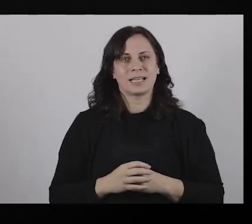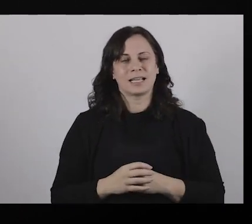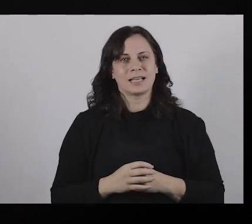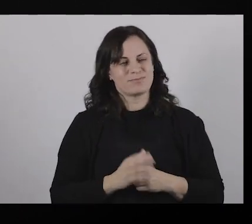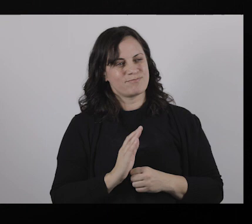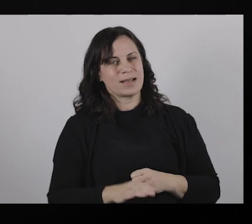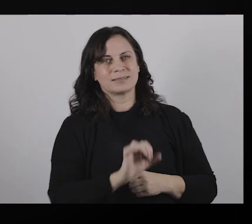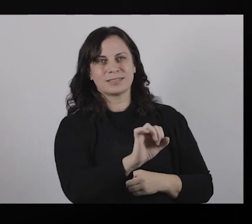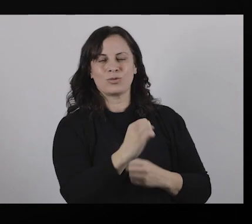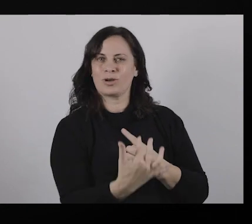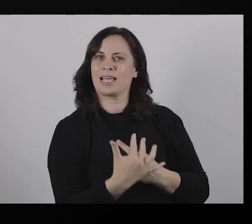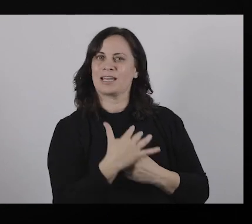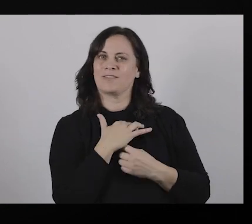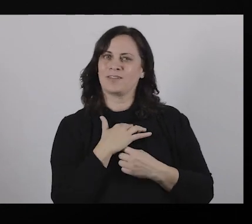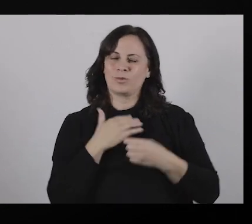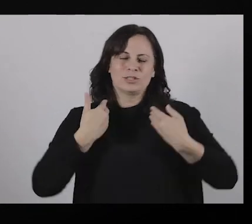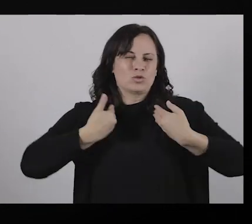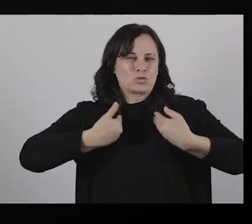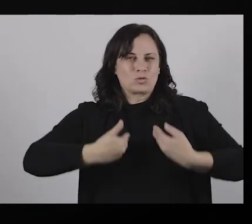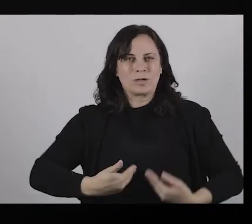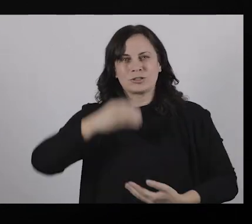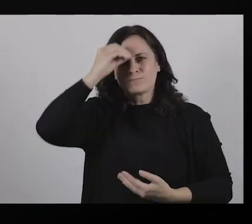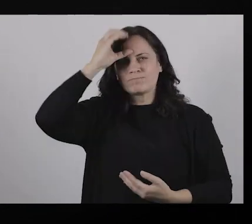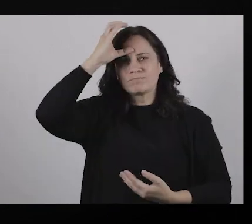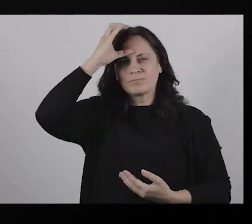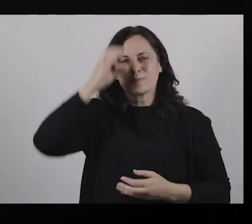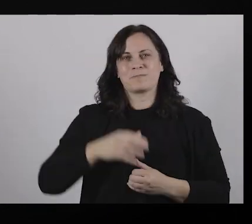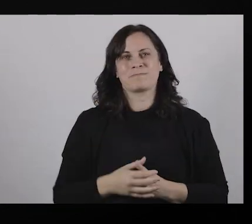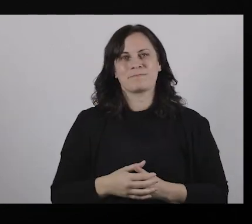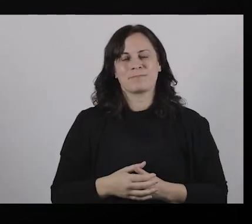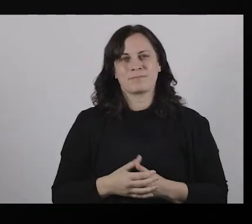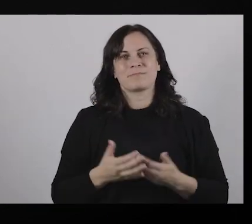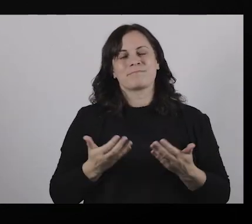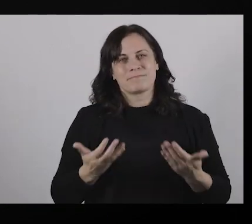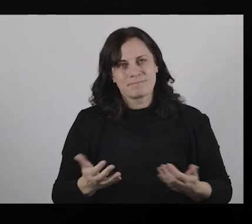we couldn't help but be influenced by his immense wealth of knowledge.